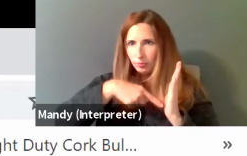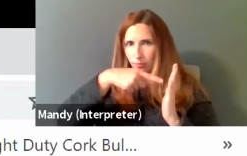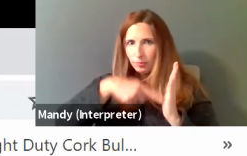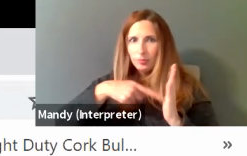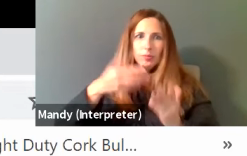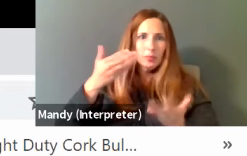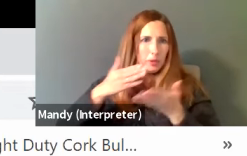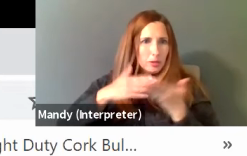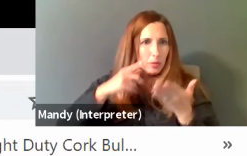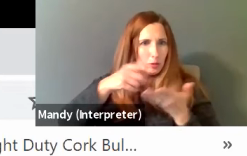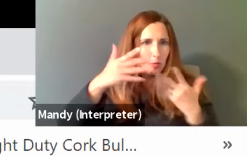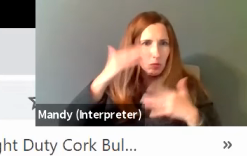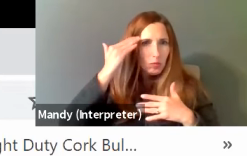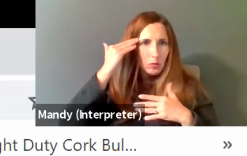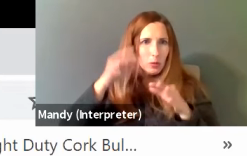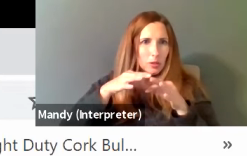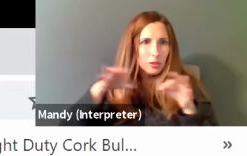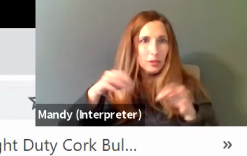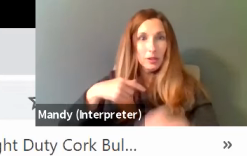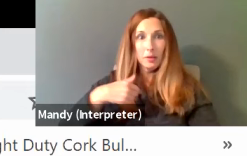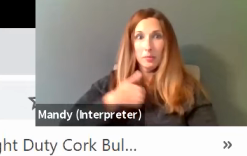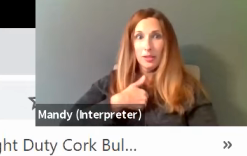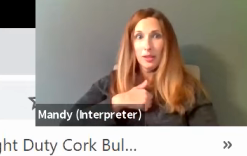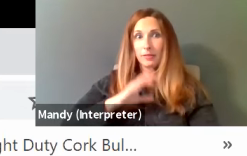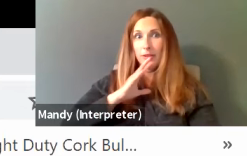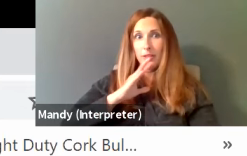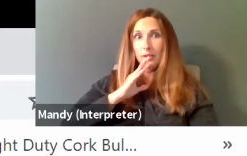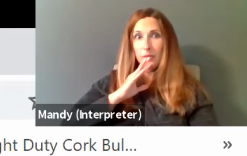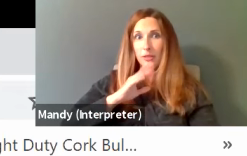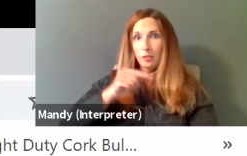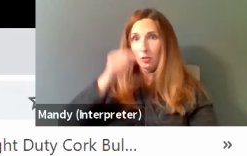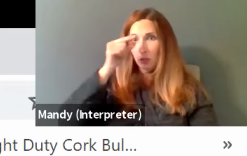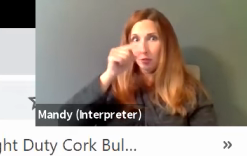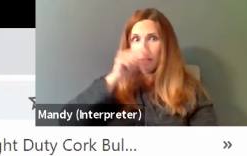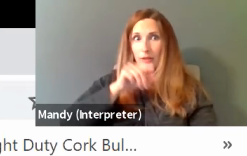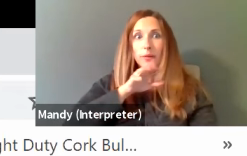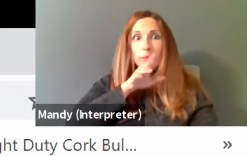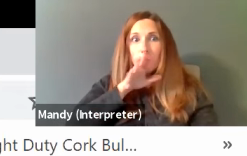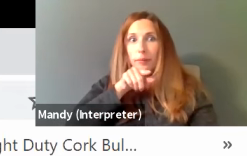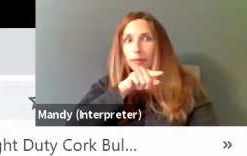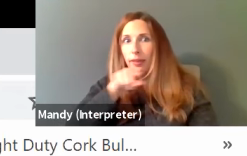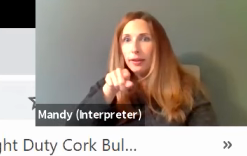some of these languages I speak Greek. So, "Μιλάω Ελληνικά" is right here.